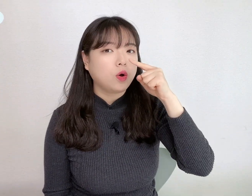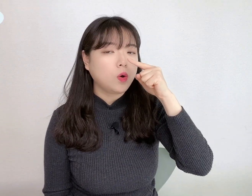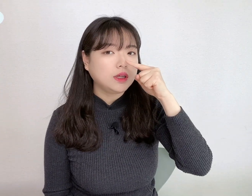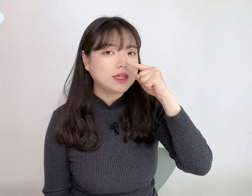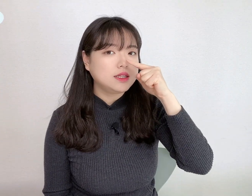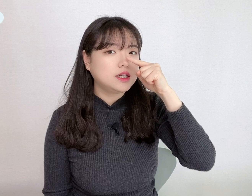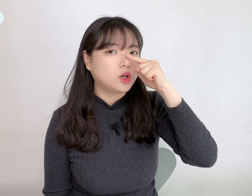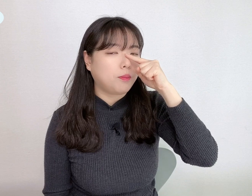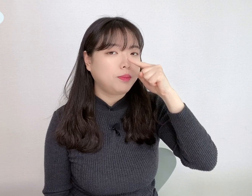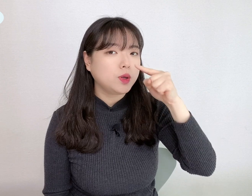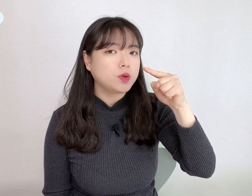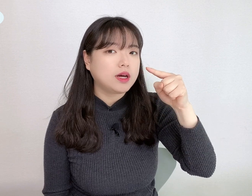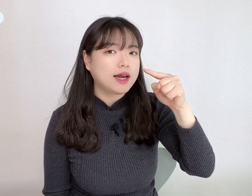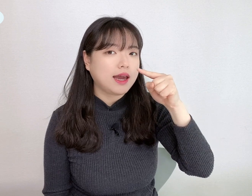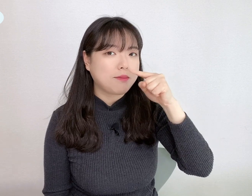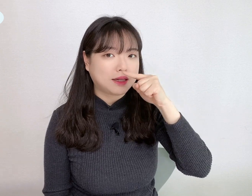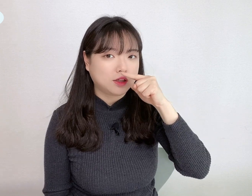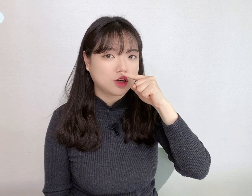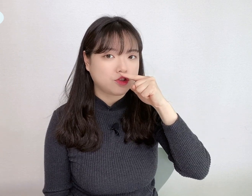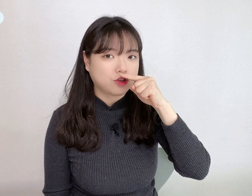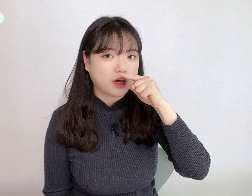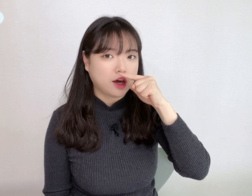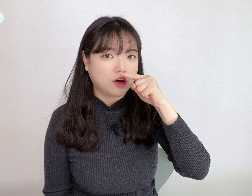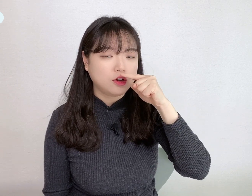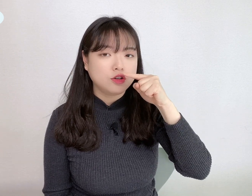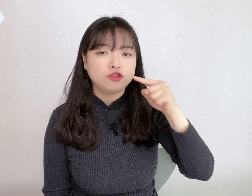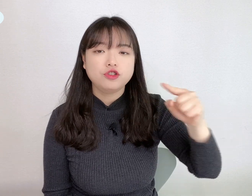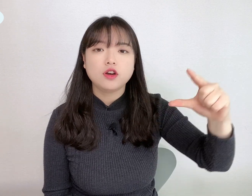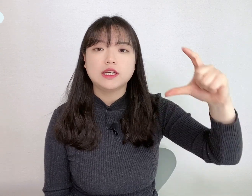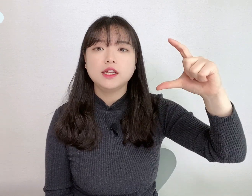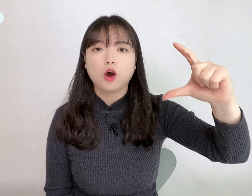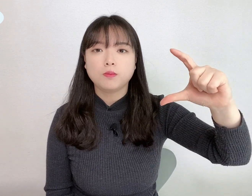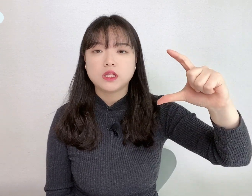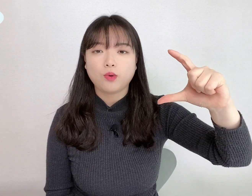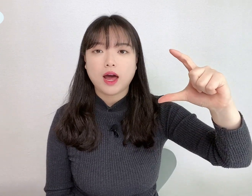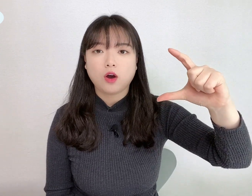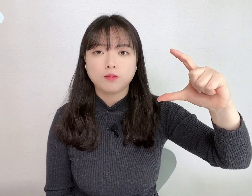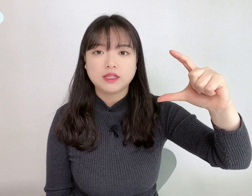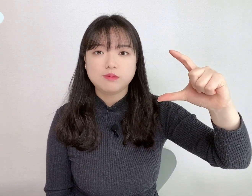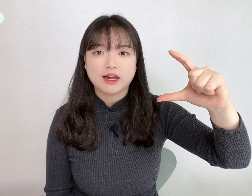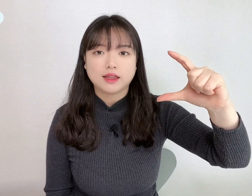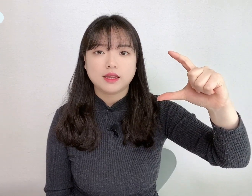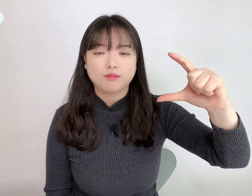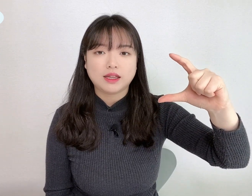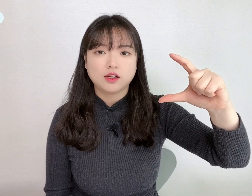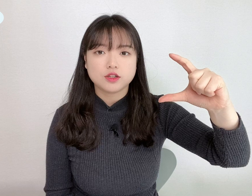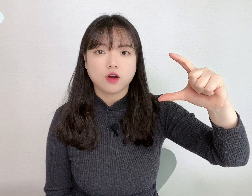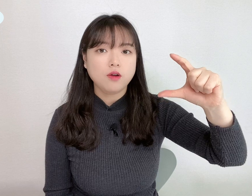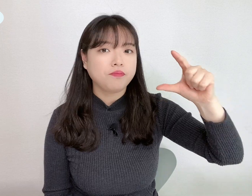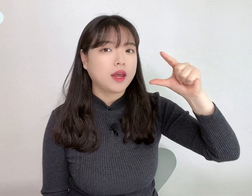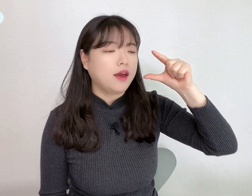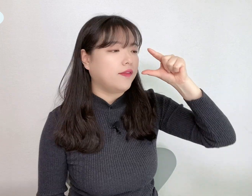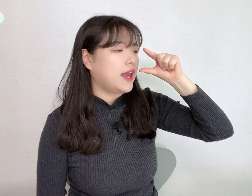Soohyung made only the thumb and index finger